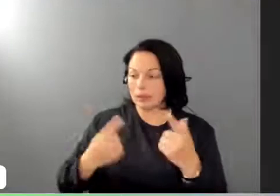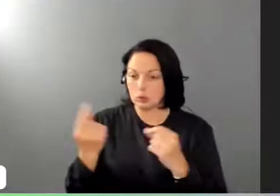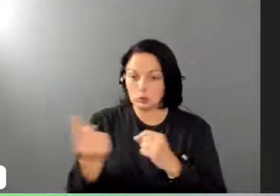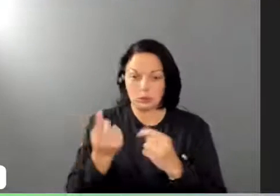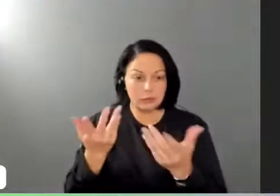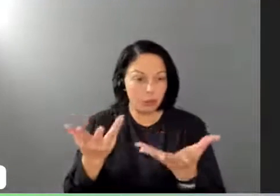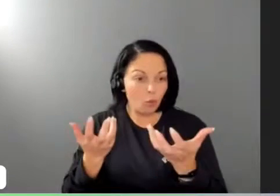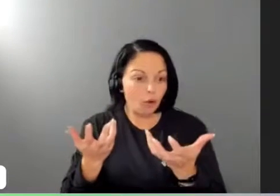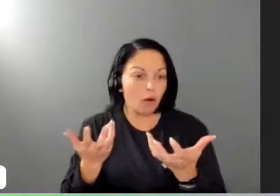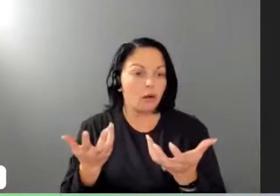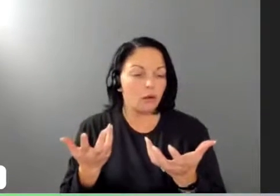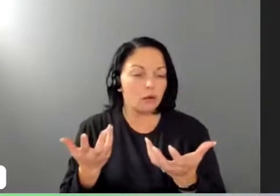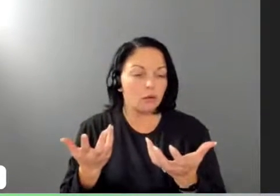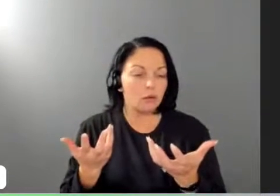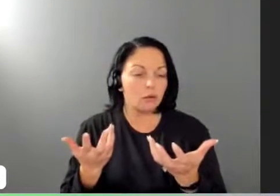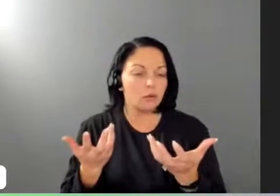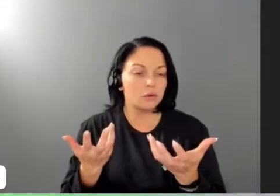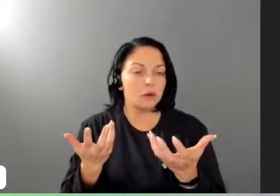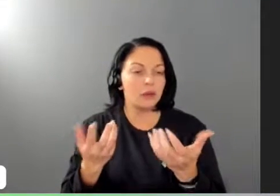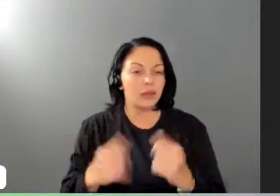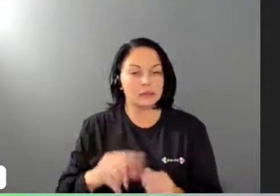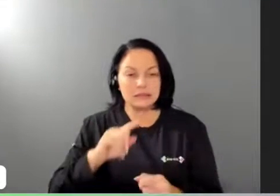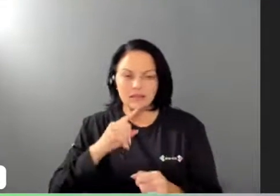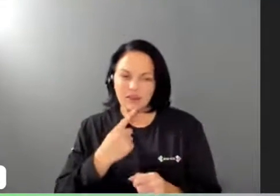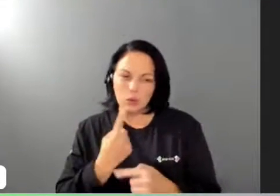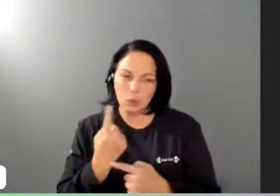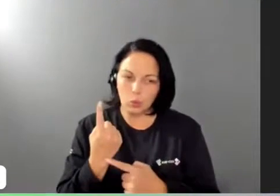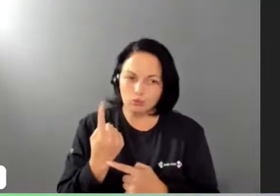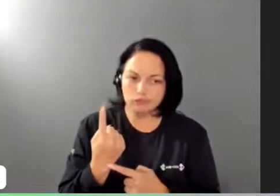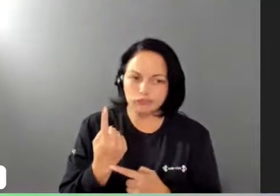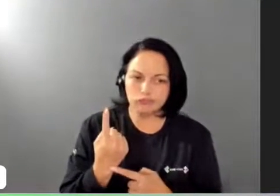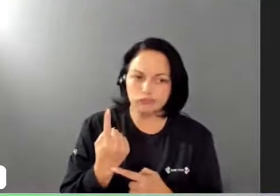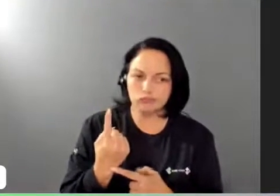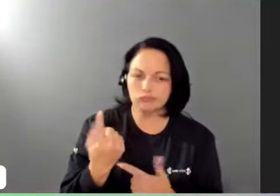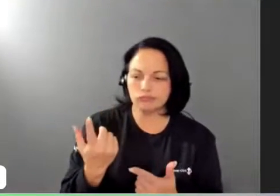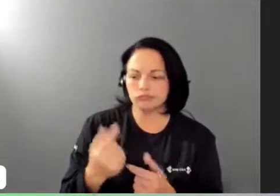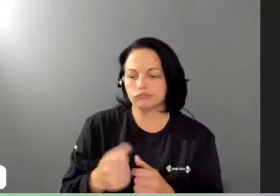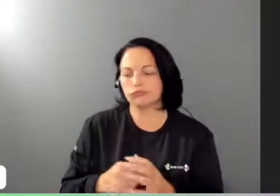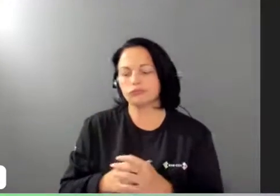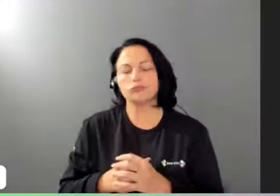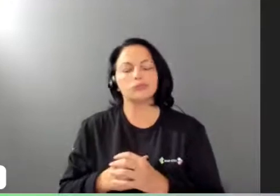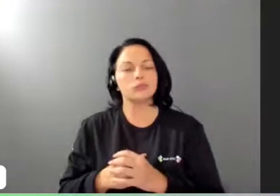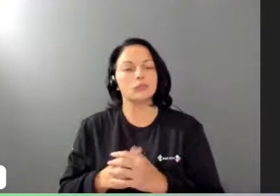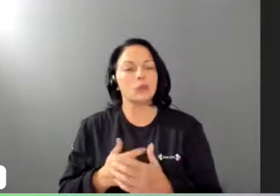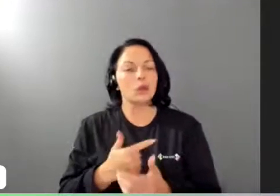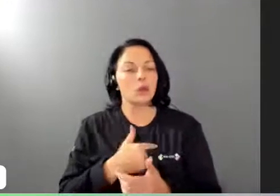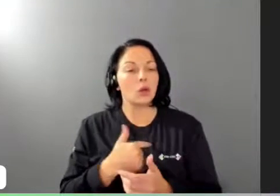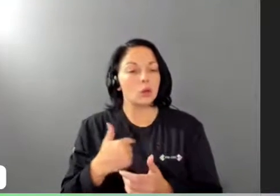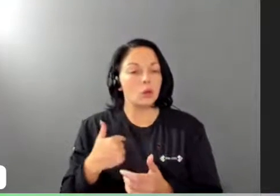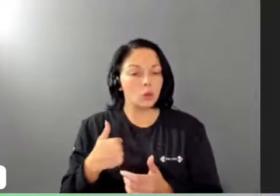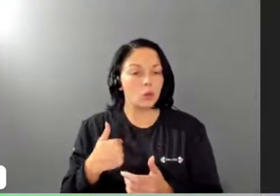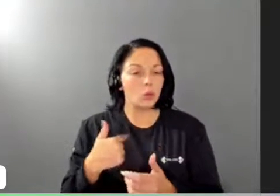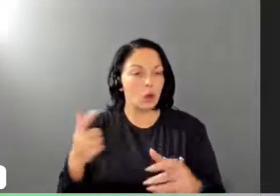Right now it is a bit of a primitive OK, if somebody can do something they wanna do,